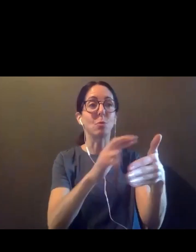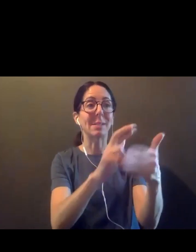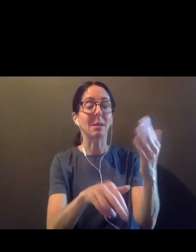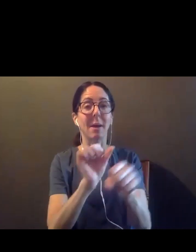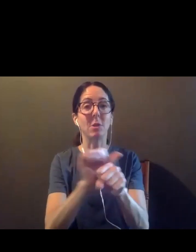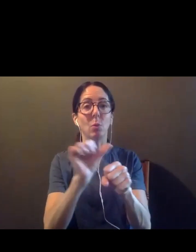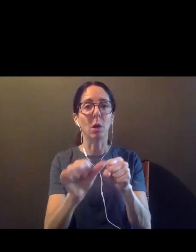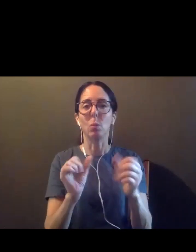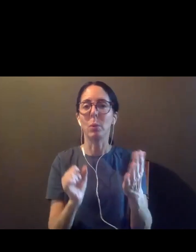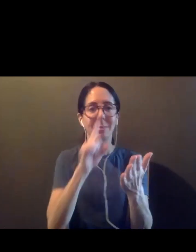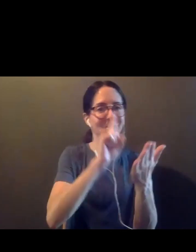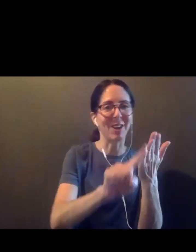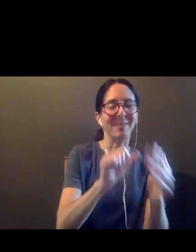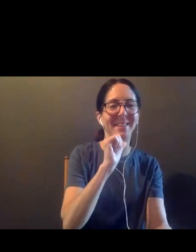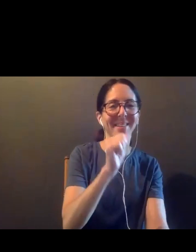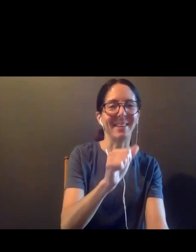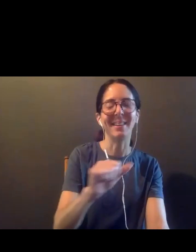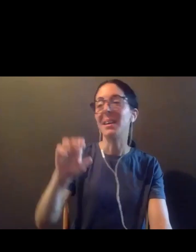And I know Jen will get to that question later on.